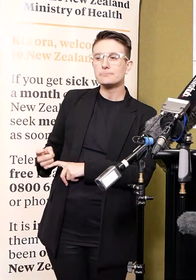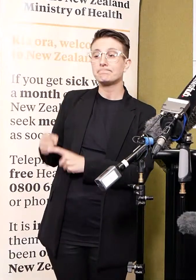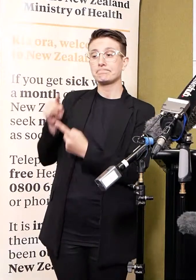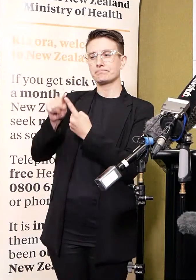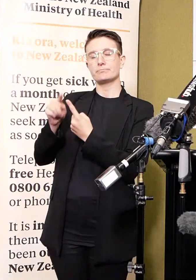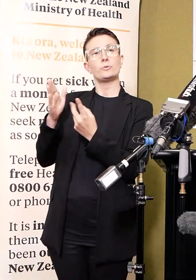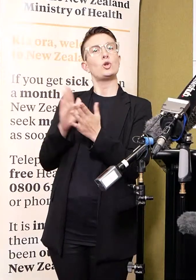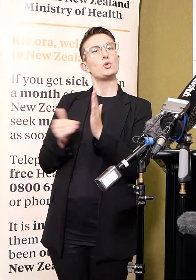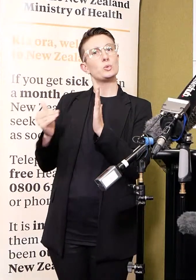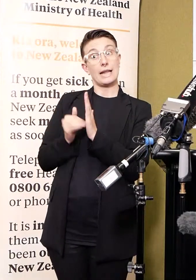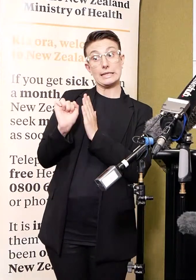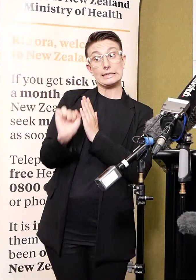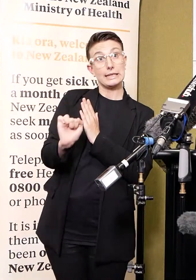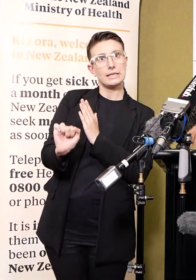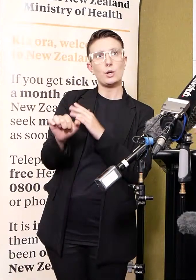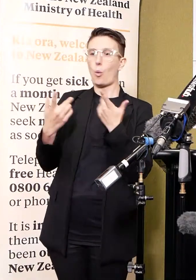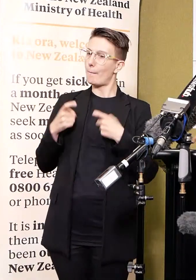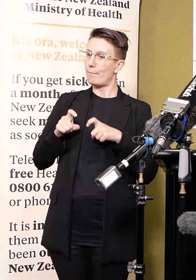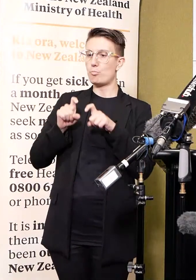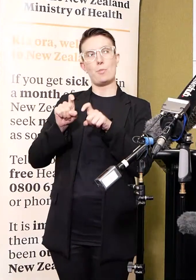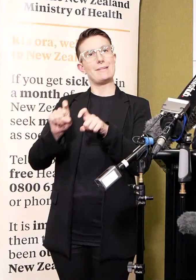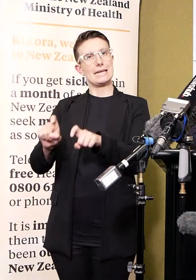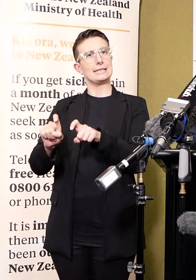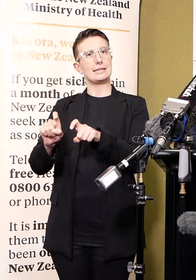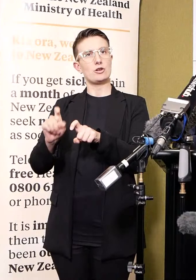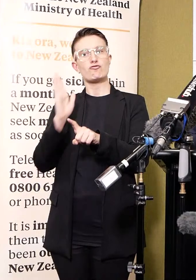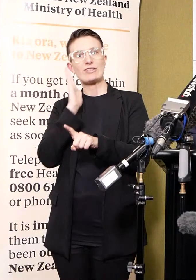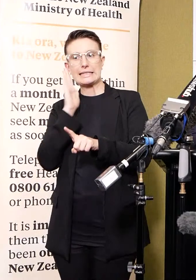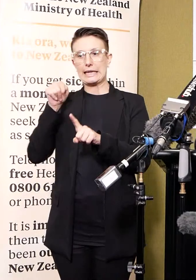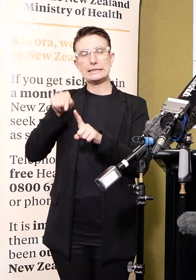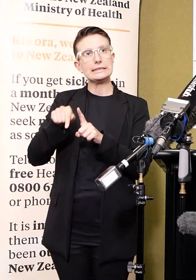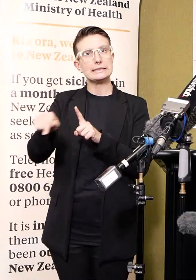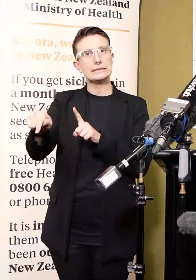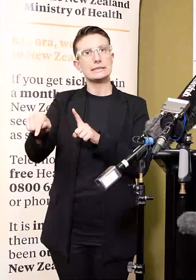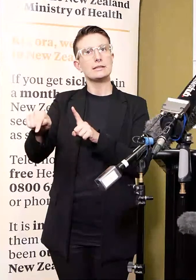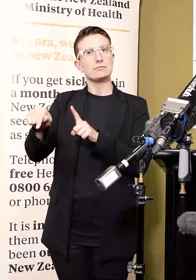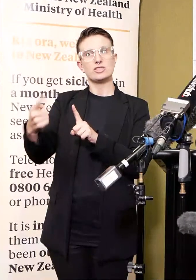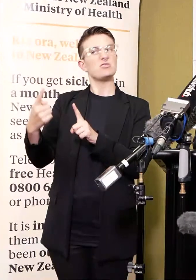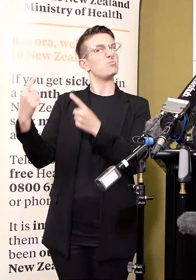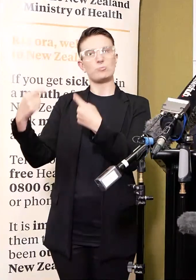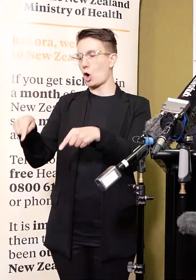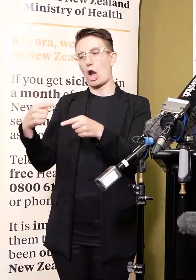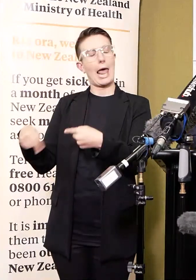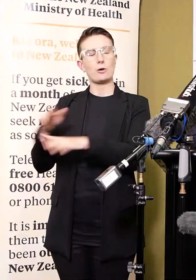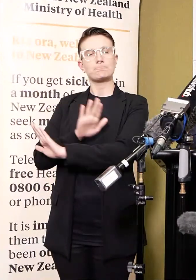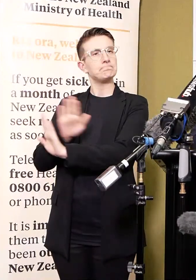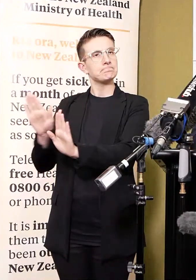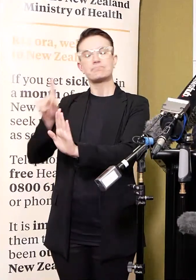citizen or permanent resident or from one of the realm countries is actually not allowed to board the flight.